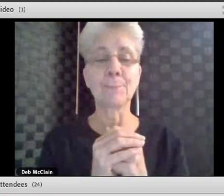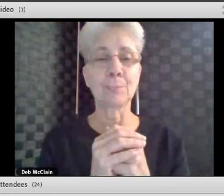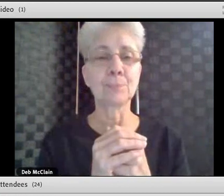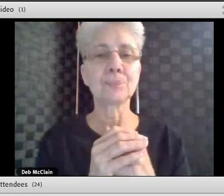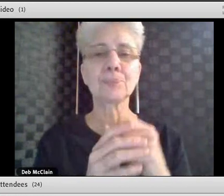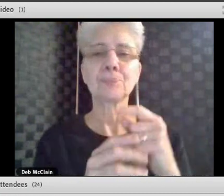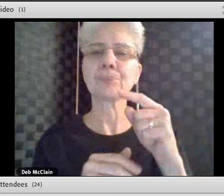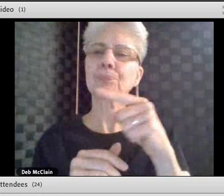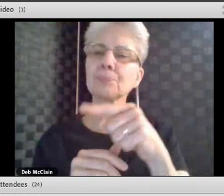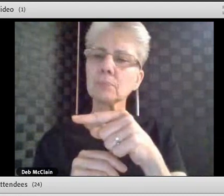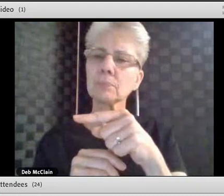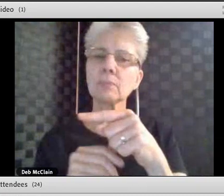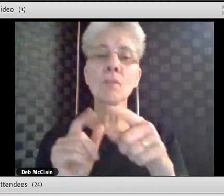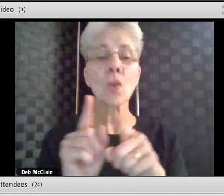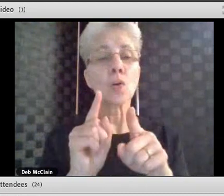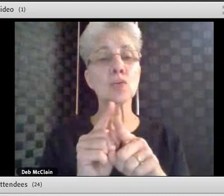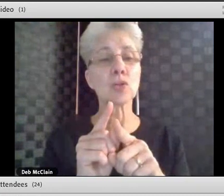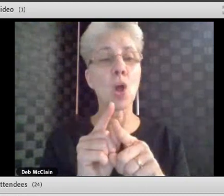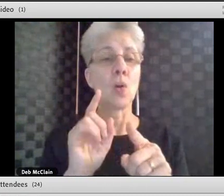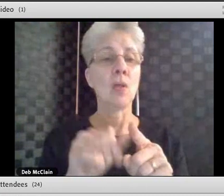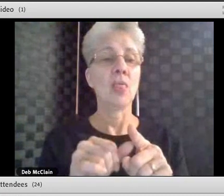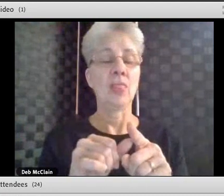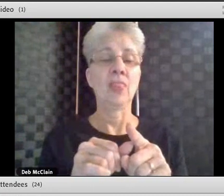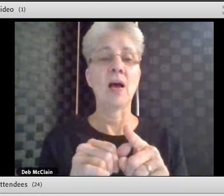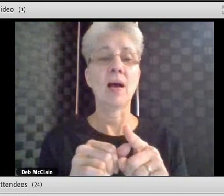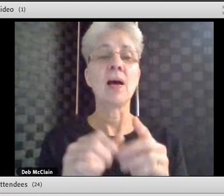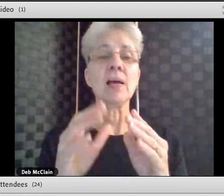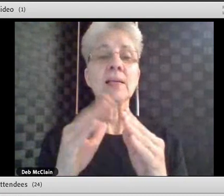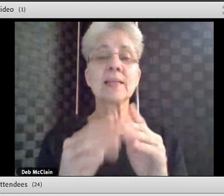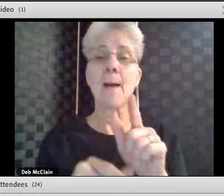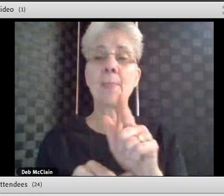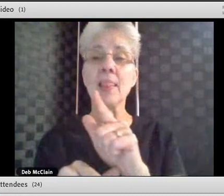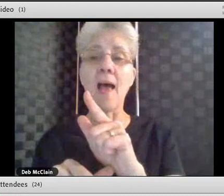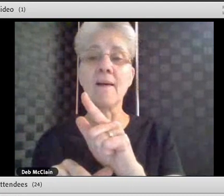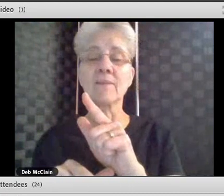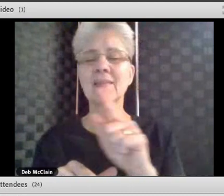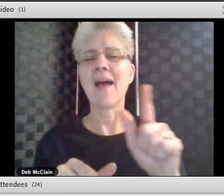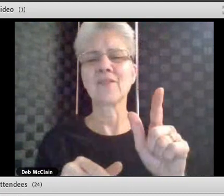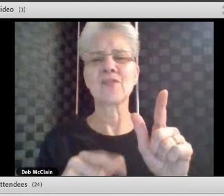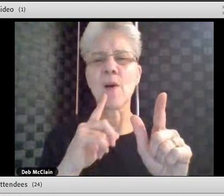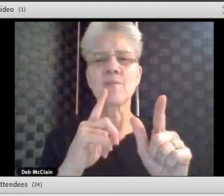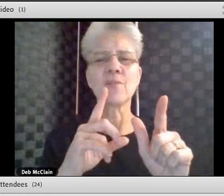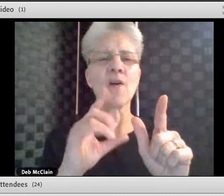And then also, this top left one is from Volkswagen. They have a 370-acre plant,